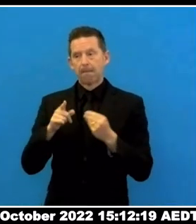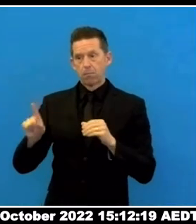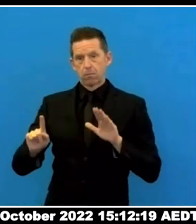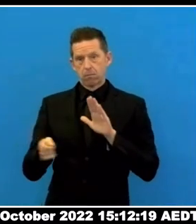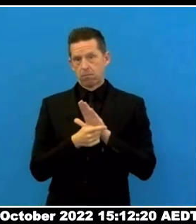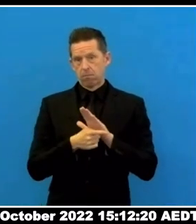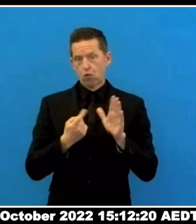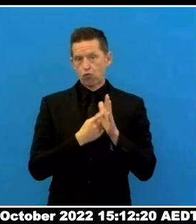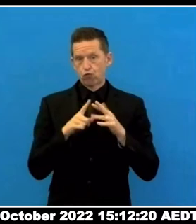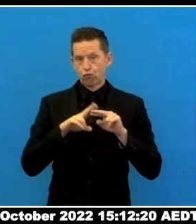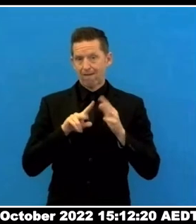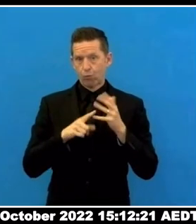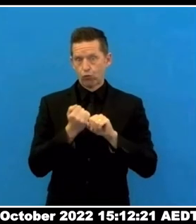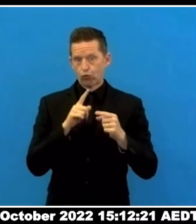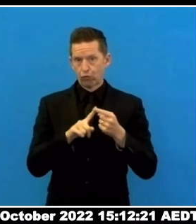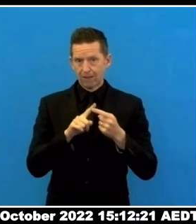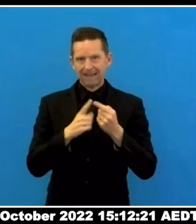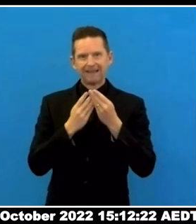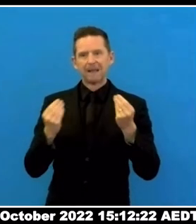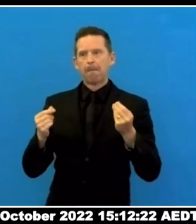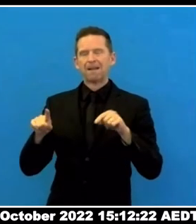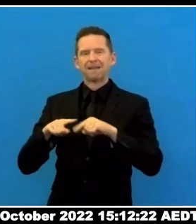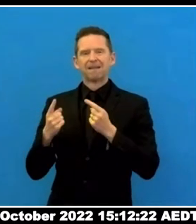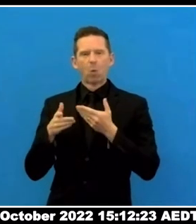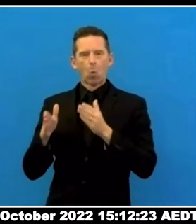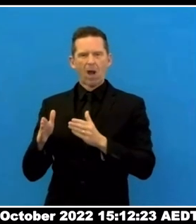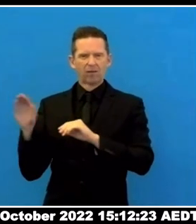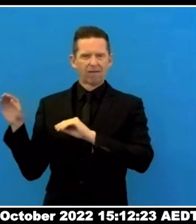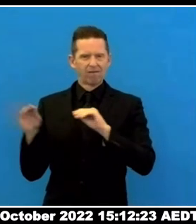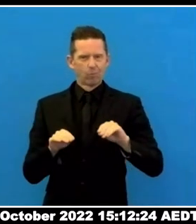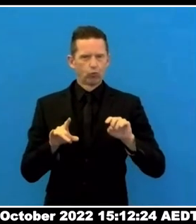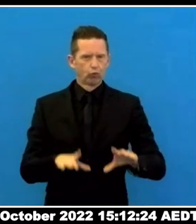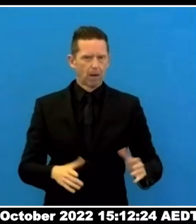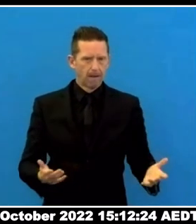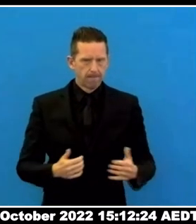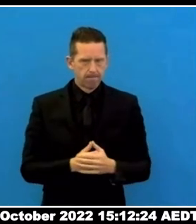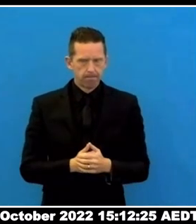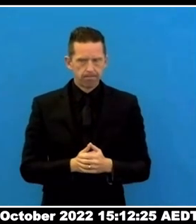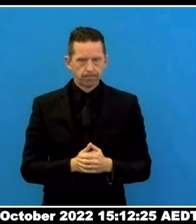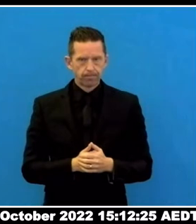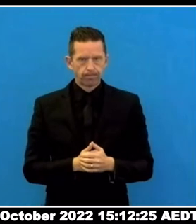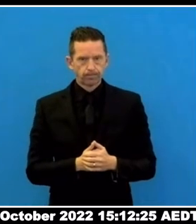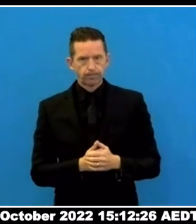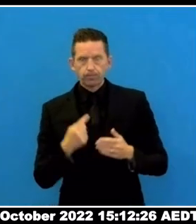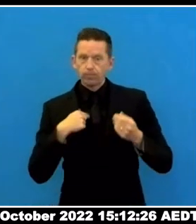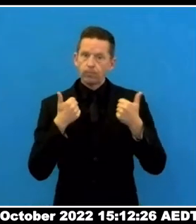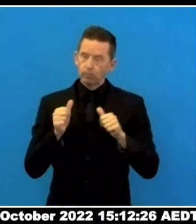and some through other forms of migration. We have had the chance to engage with them